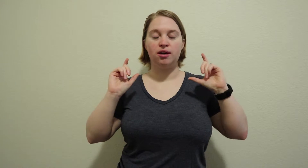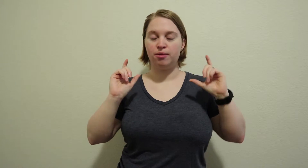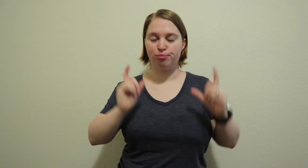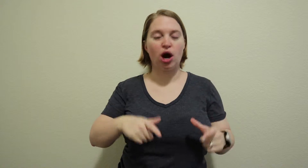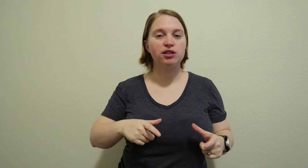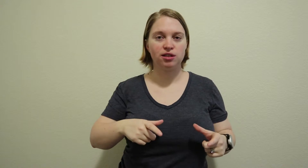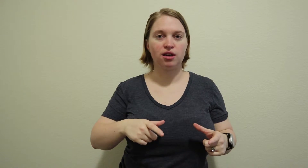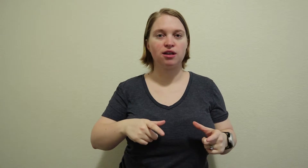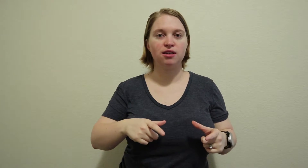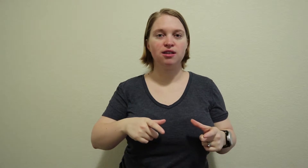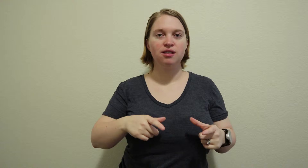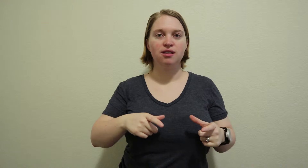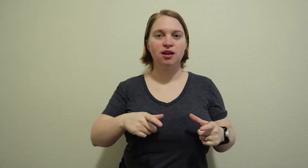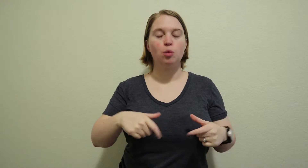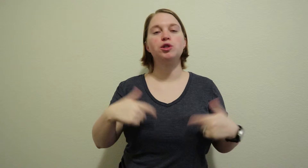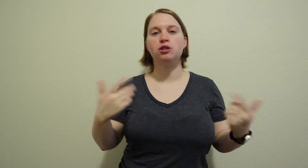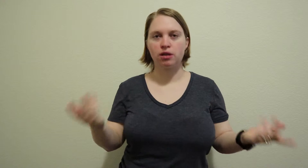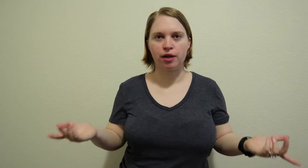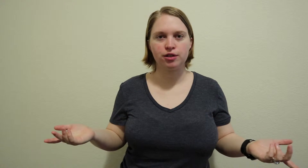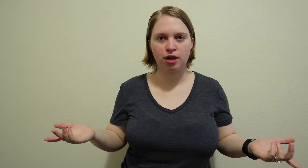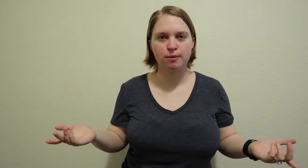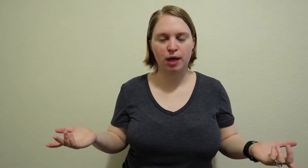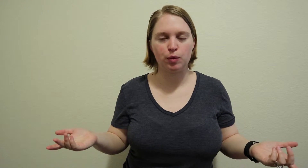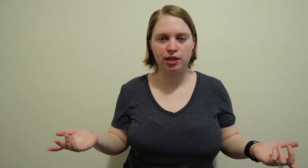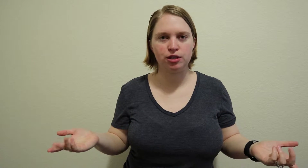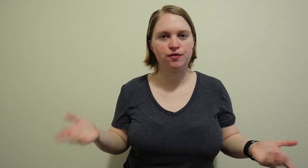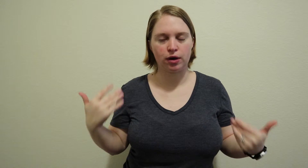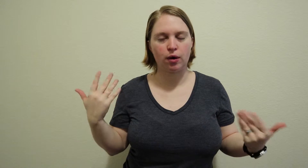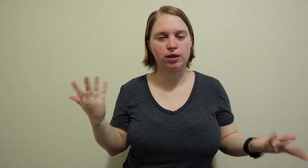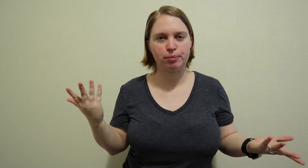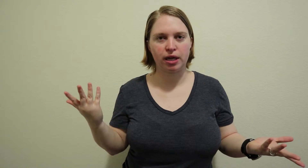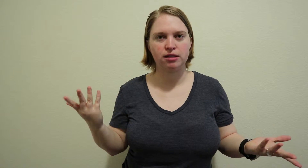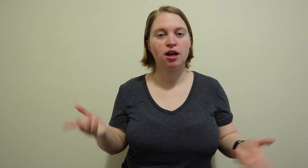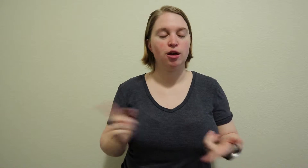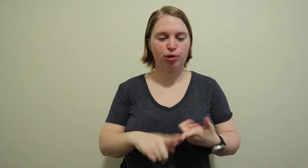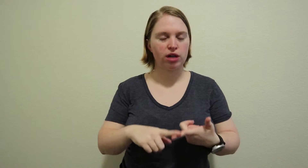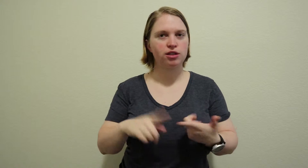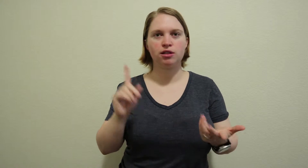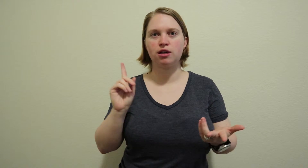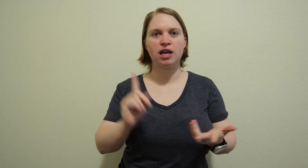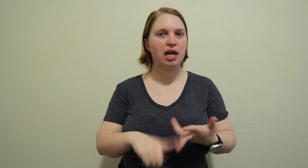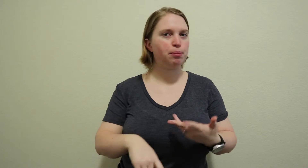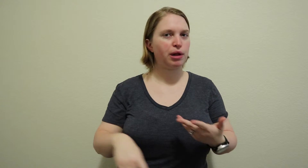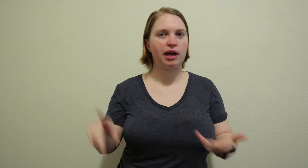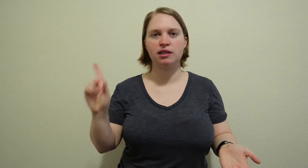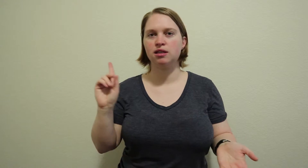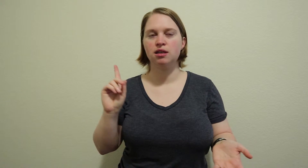processor, which is another term that we use for Cochlear Implant: processor, implant,